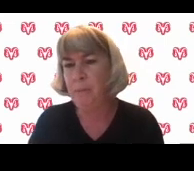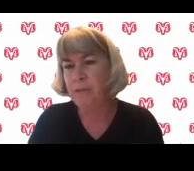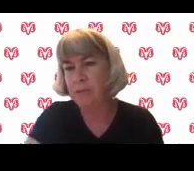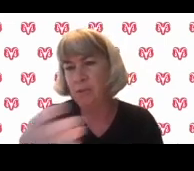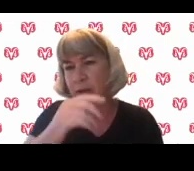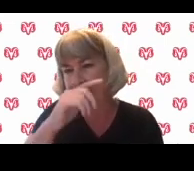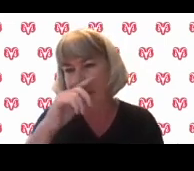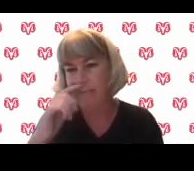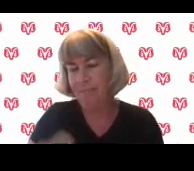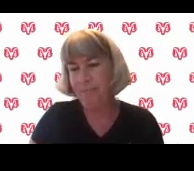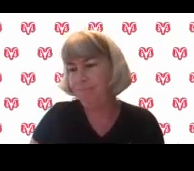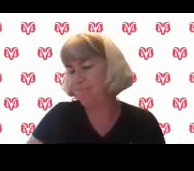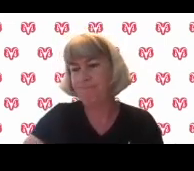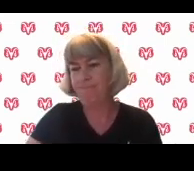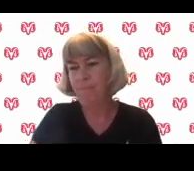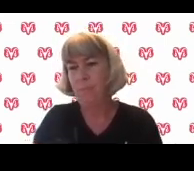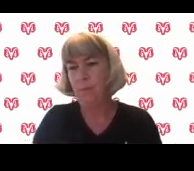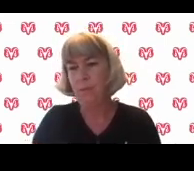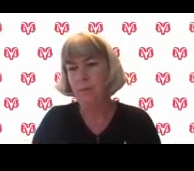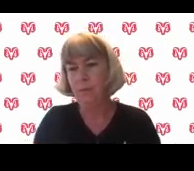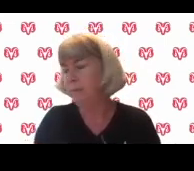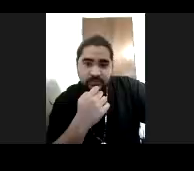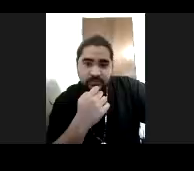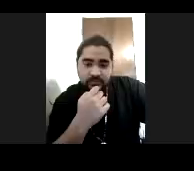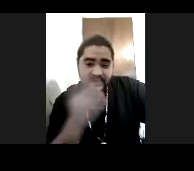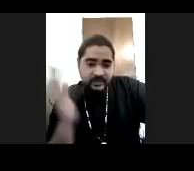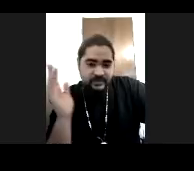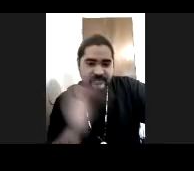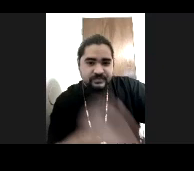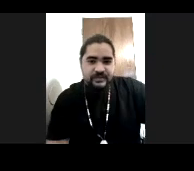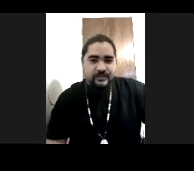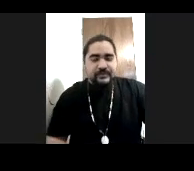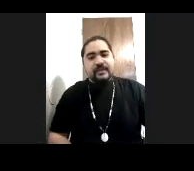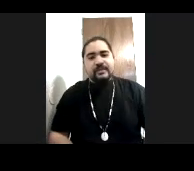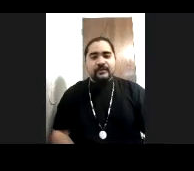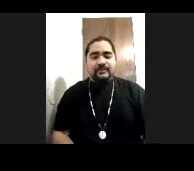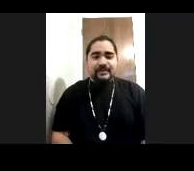wants to start that. Yeah, yeah, I could start with the first one.